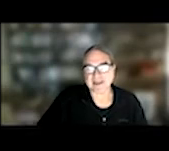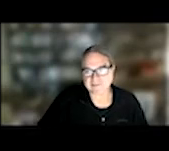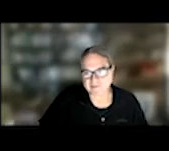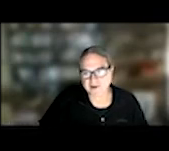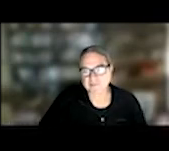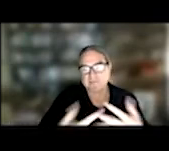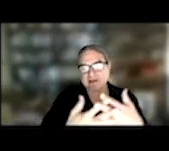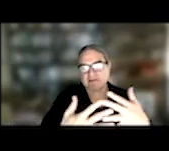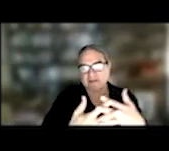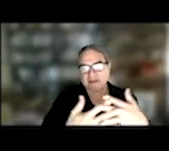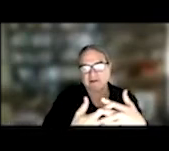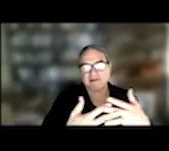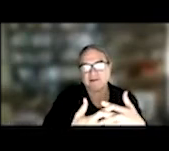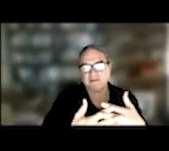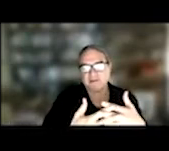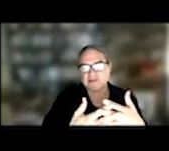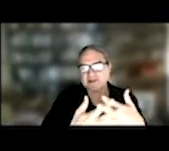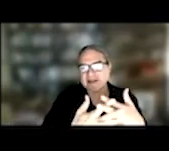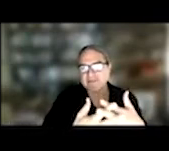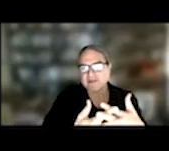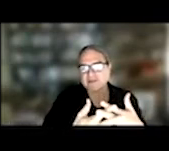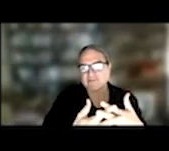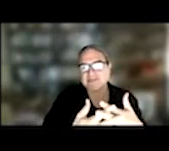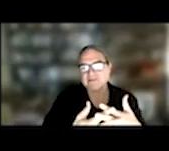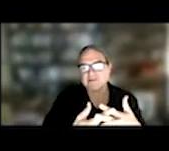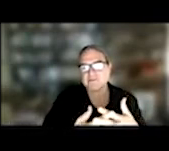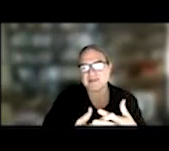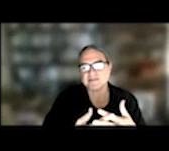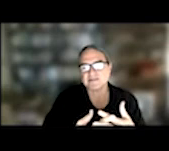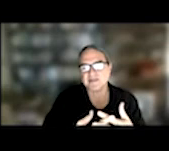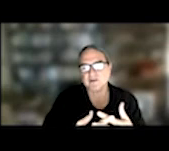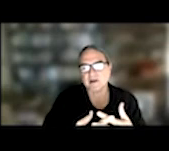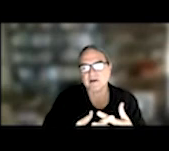behavioral therapy and medical care it's starting to happen in some sectors, but I still see quite